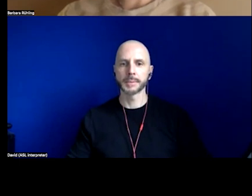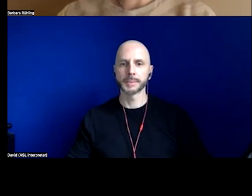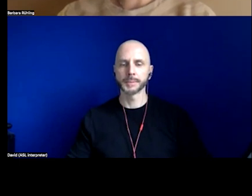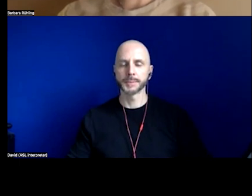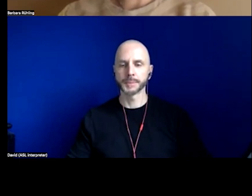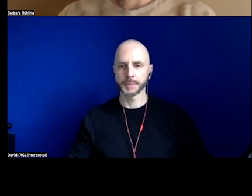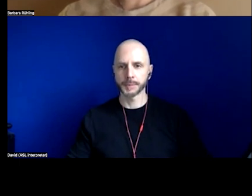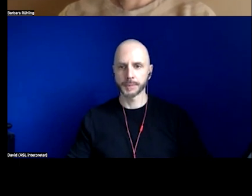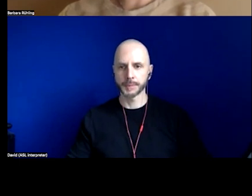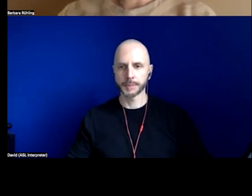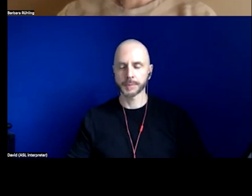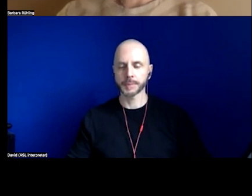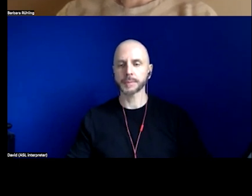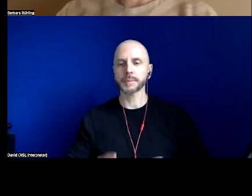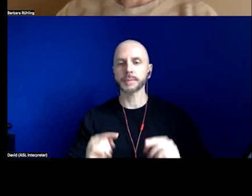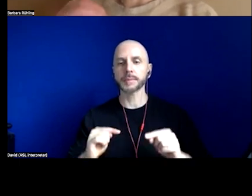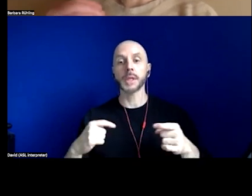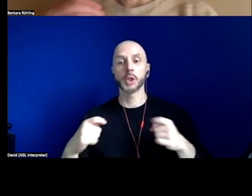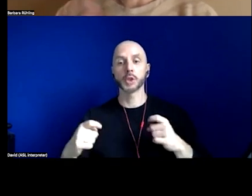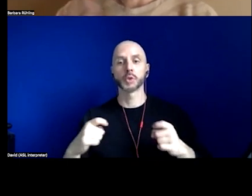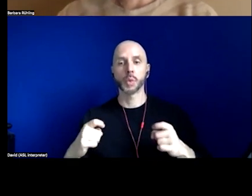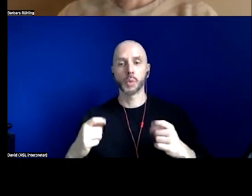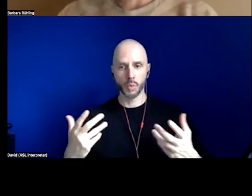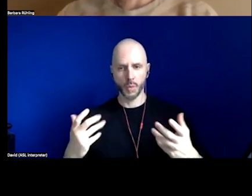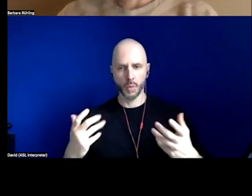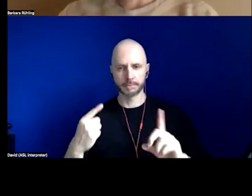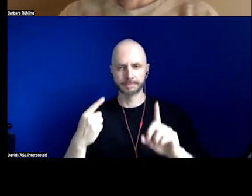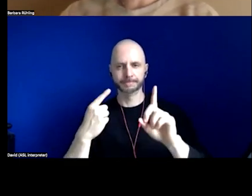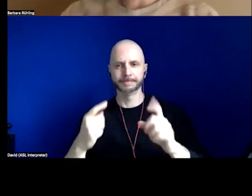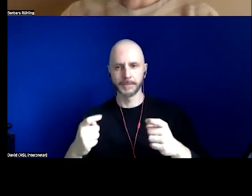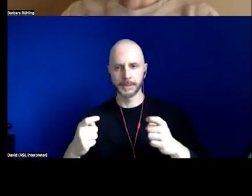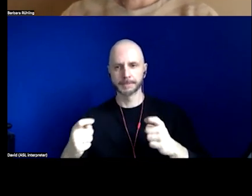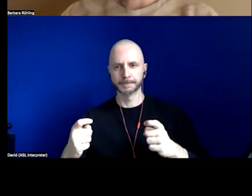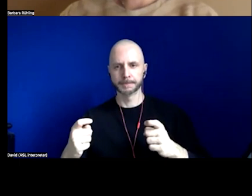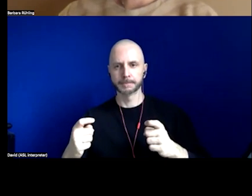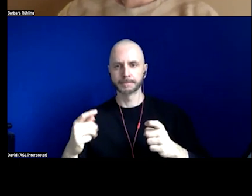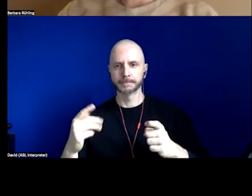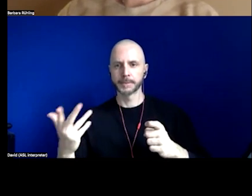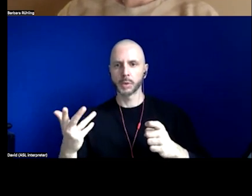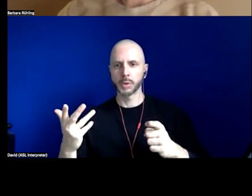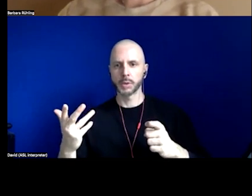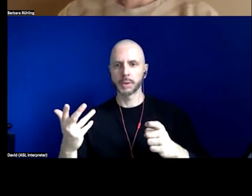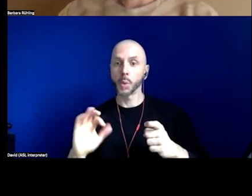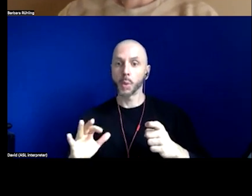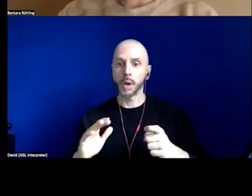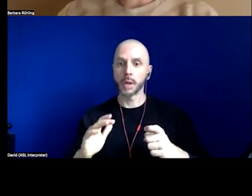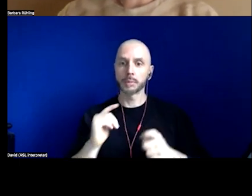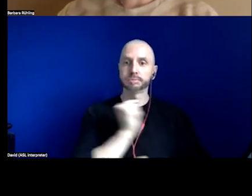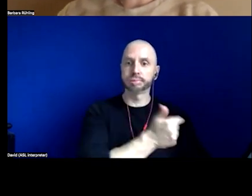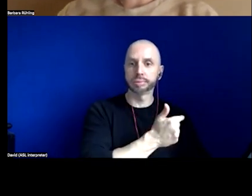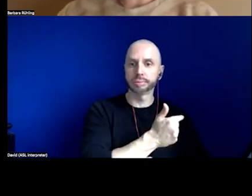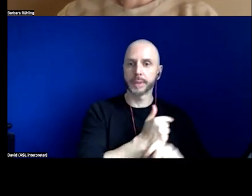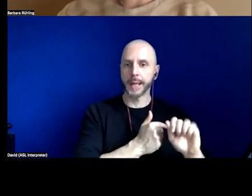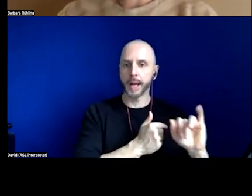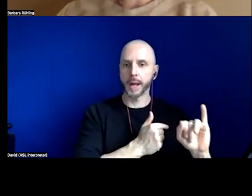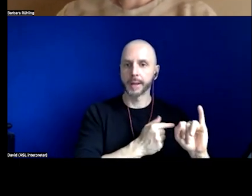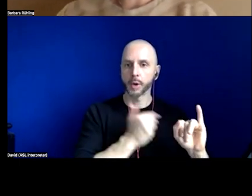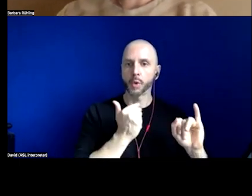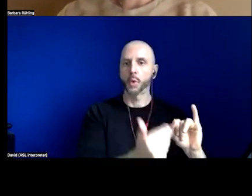AI tools to go ahead and edit the written text, we focused rather on, sort of, receiving feedback